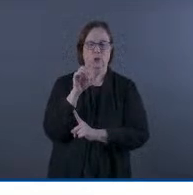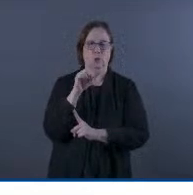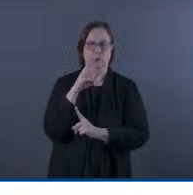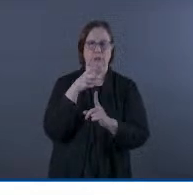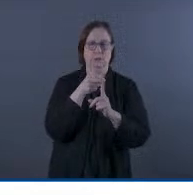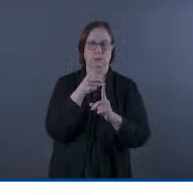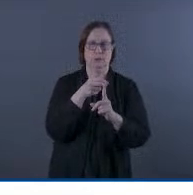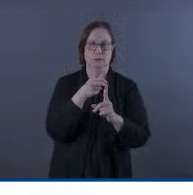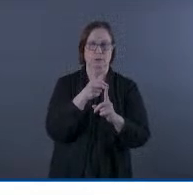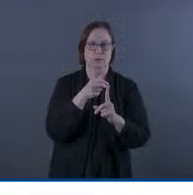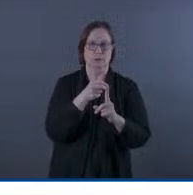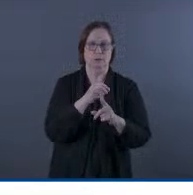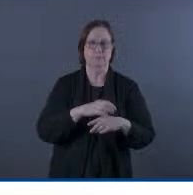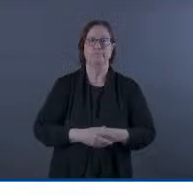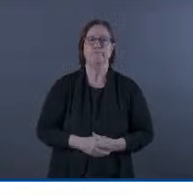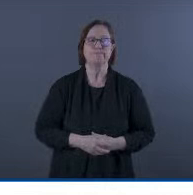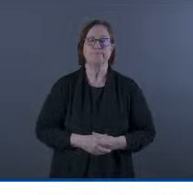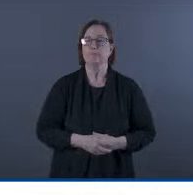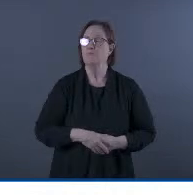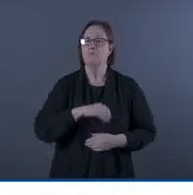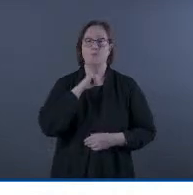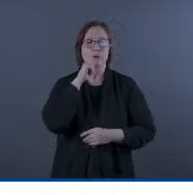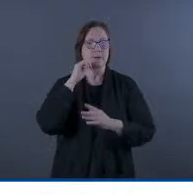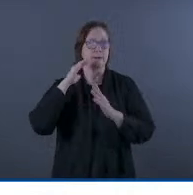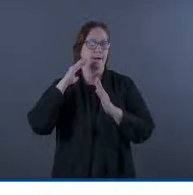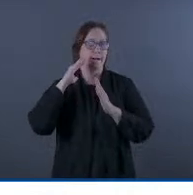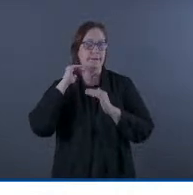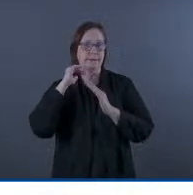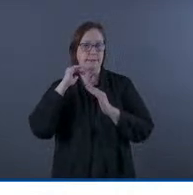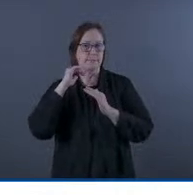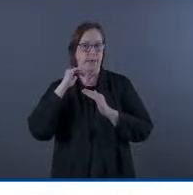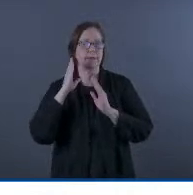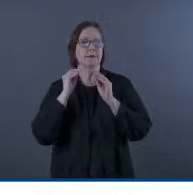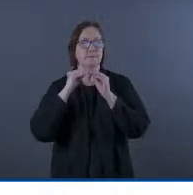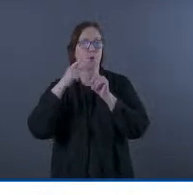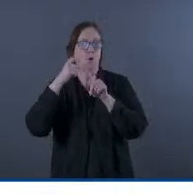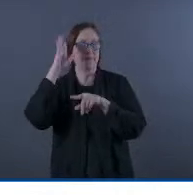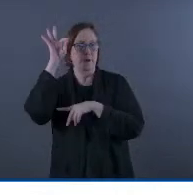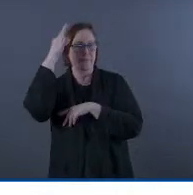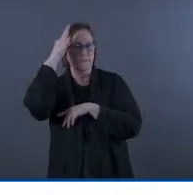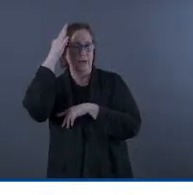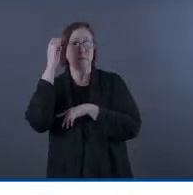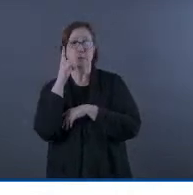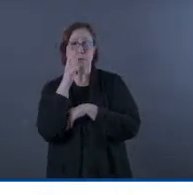to our federally qualified health centers who are Unity Care Northwest and Sea Mar in Whatcom County.